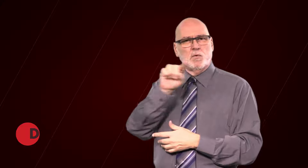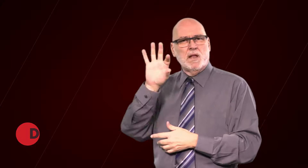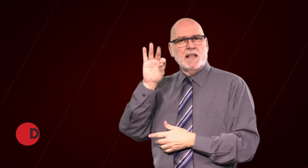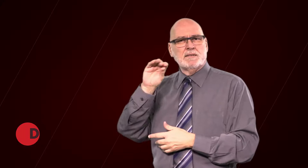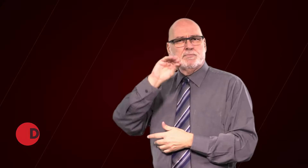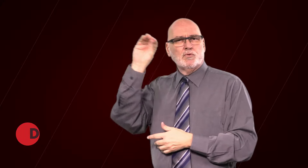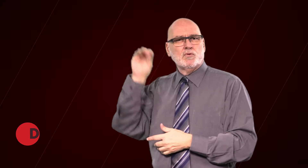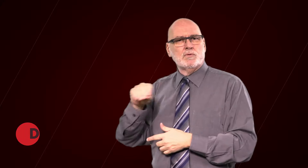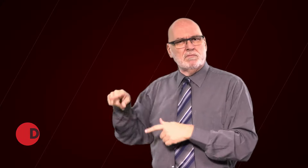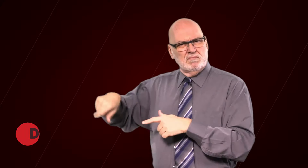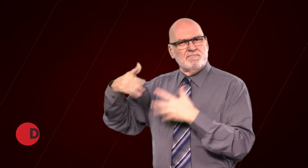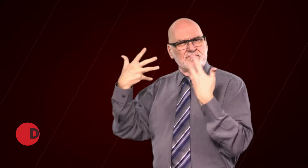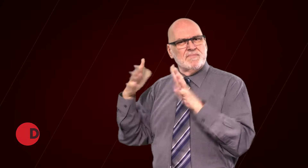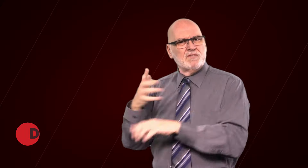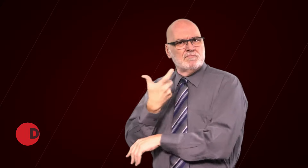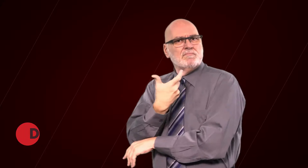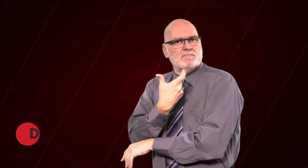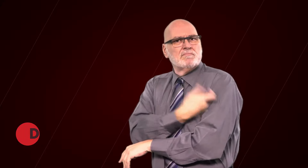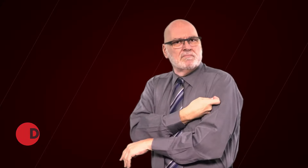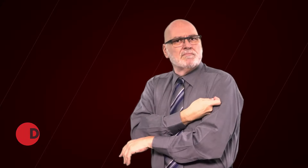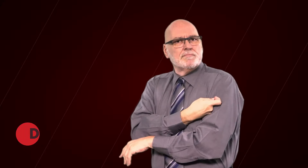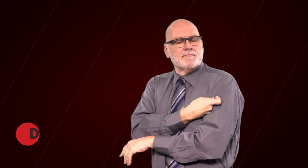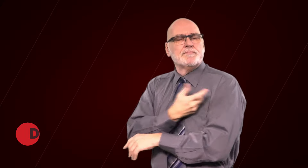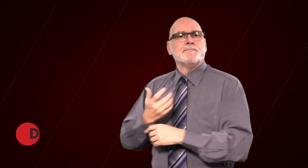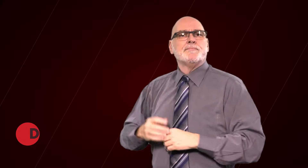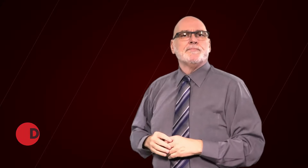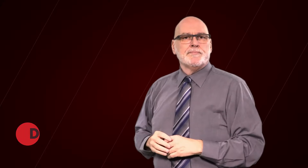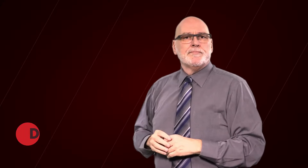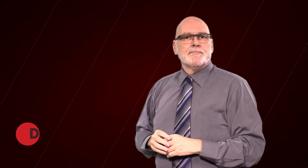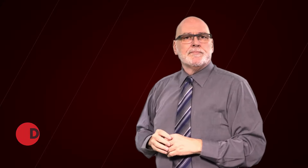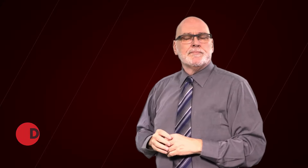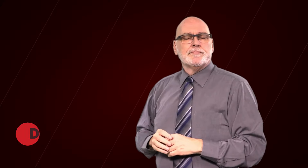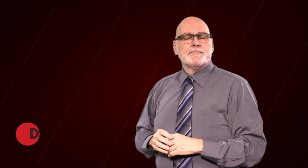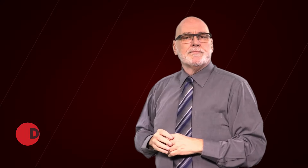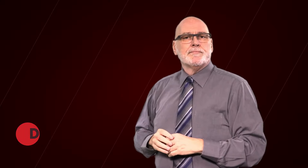of truckers are already vaccinated.